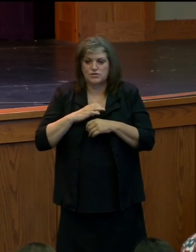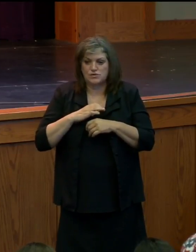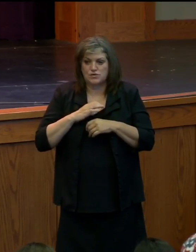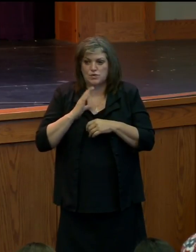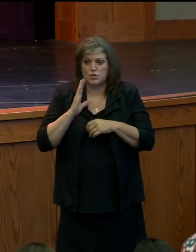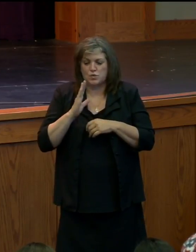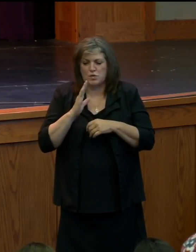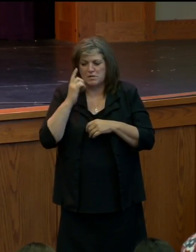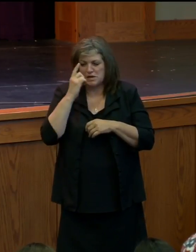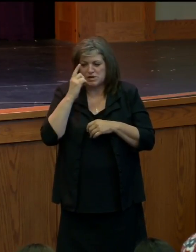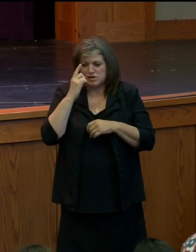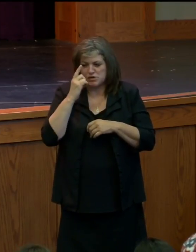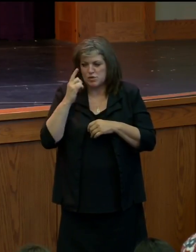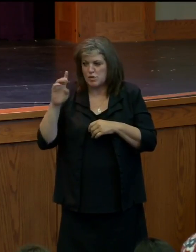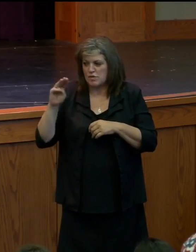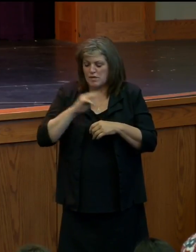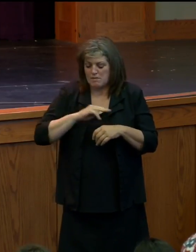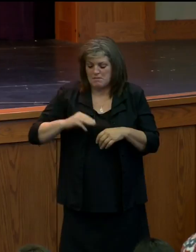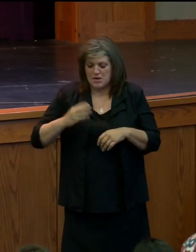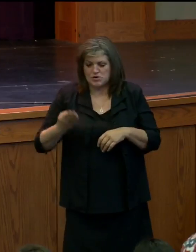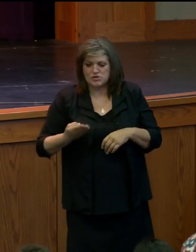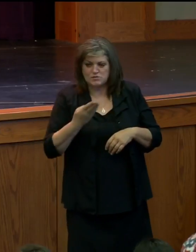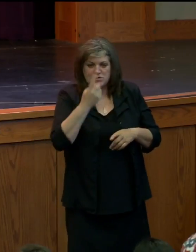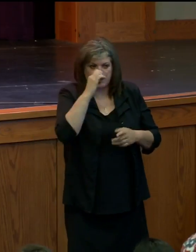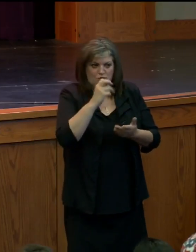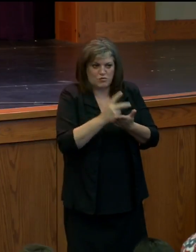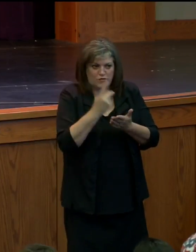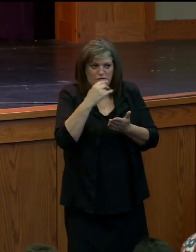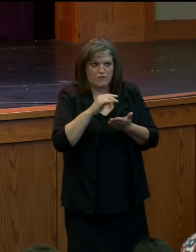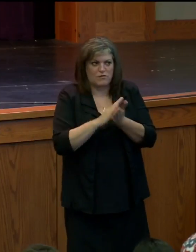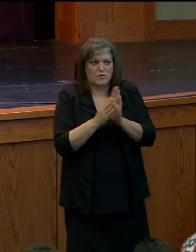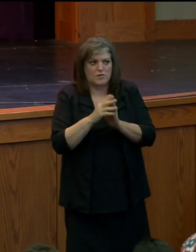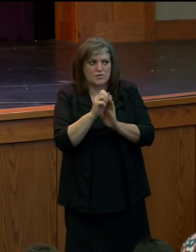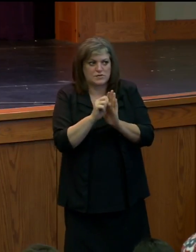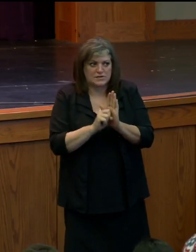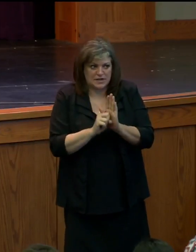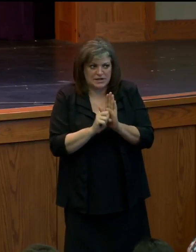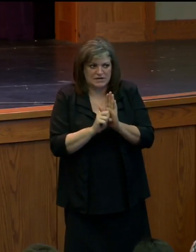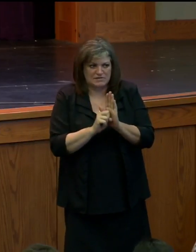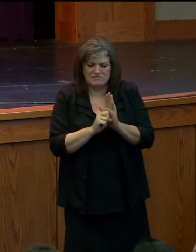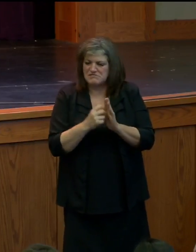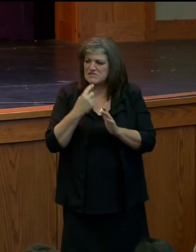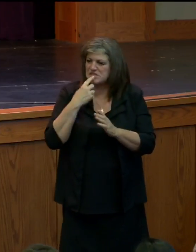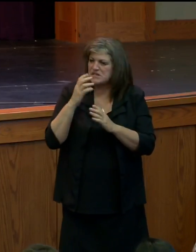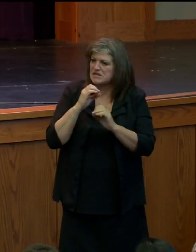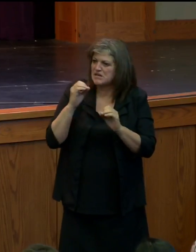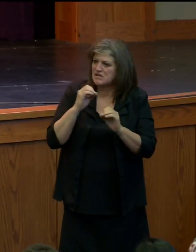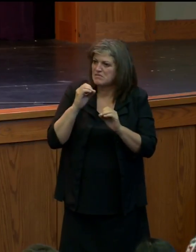AT WHAT THE MAYOR SUBMITS FOR APPROVAL FOR STATEHOOD AND IT DOESN'T SAY ANYTHING ABOUT IT BEING A HEARING.